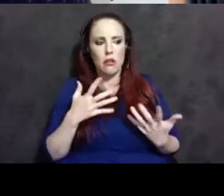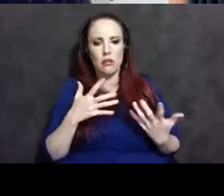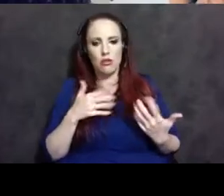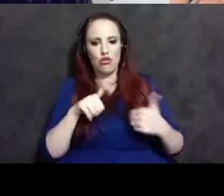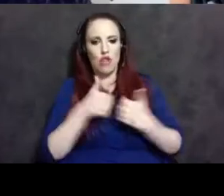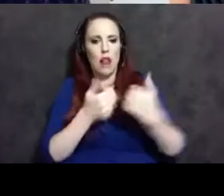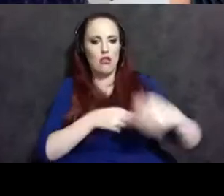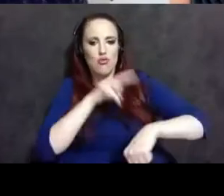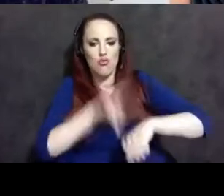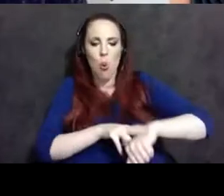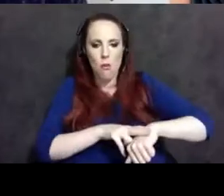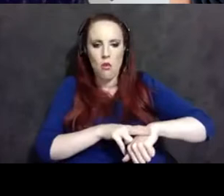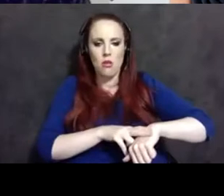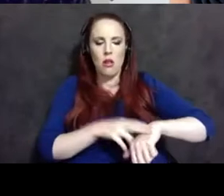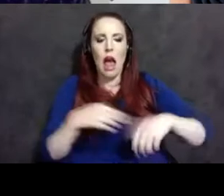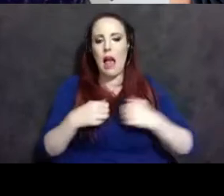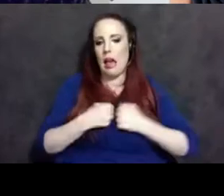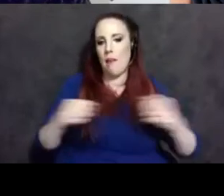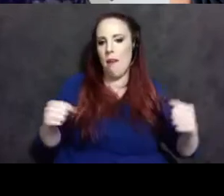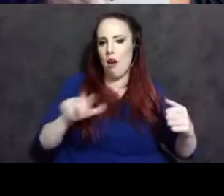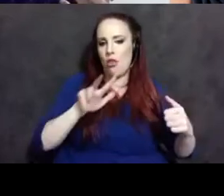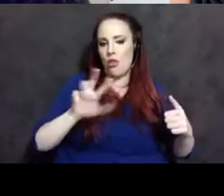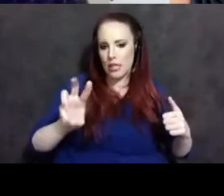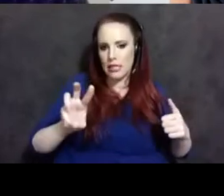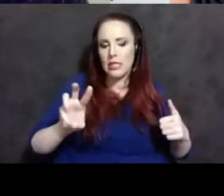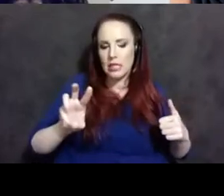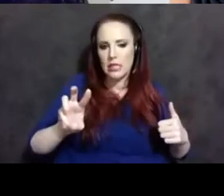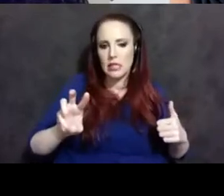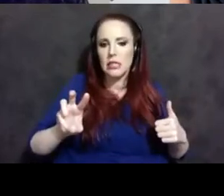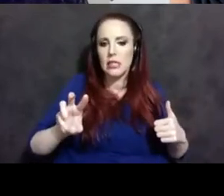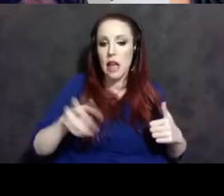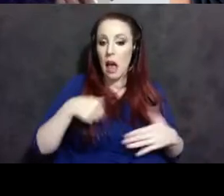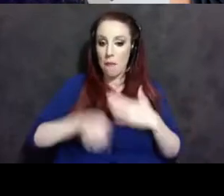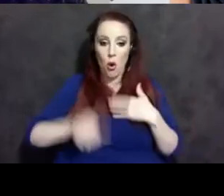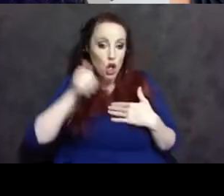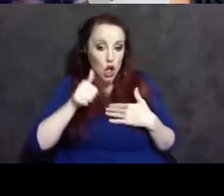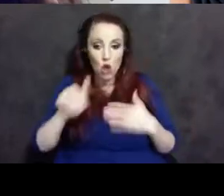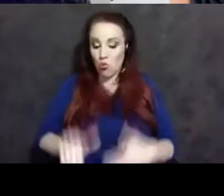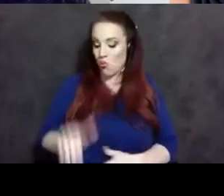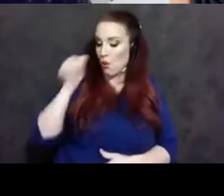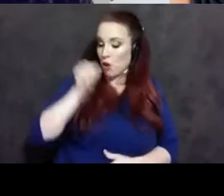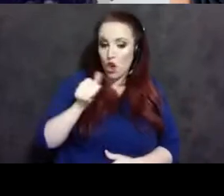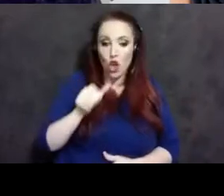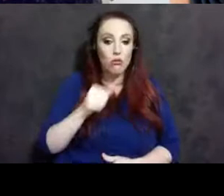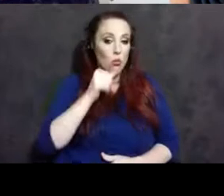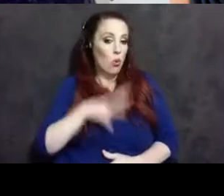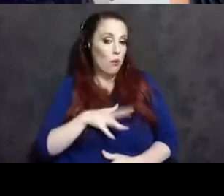I came out at 36. I had to live, I was born a girl, raised a girl, I lived for 36 years.